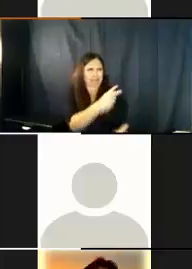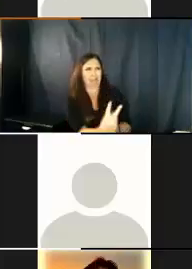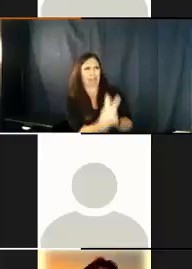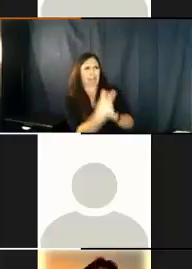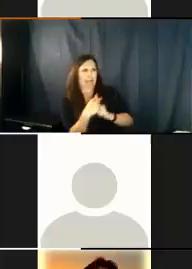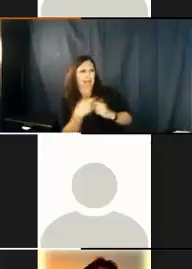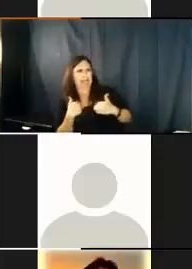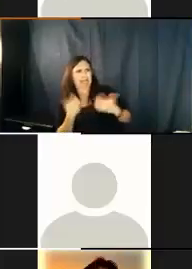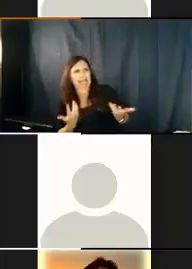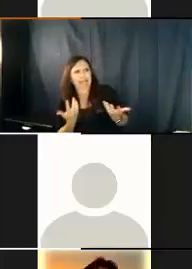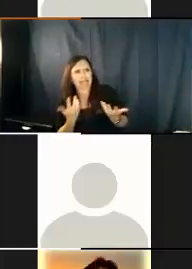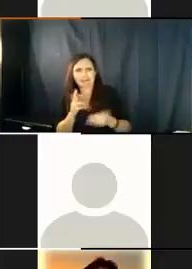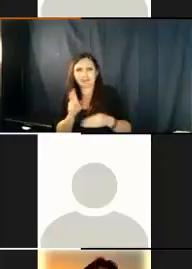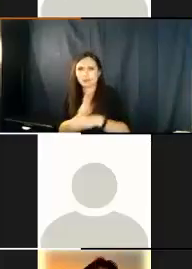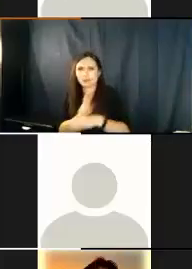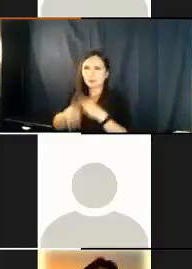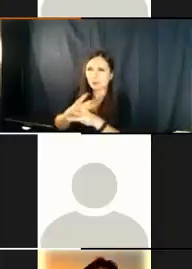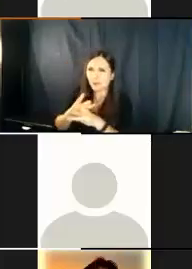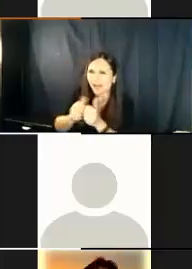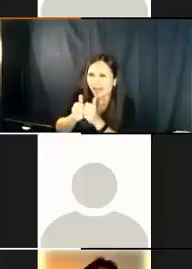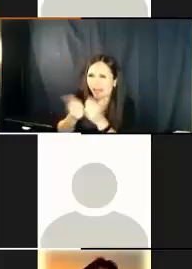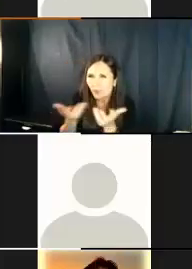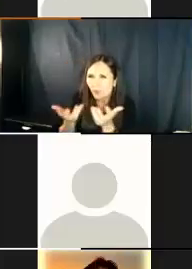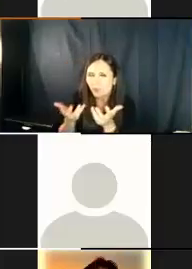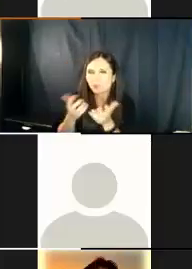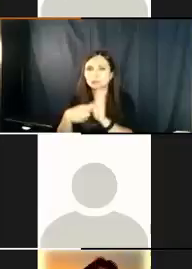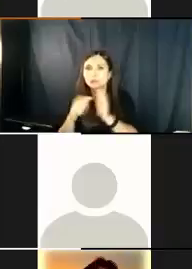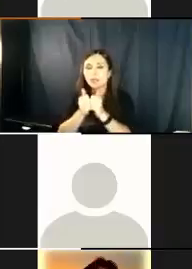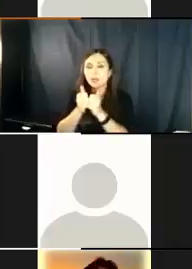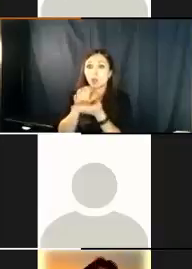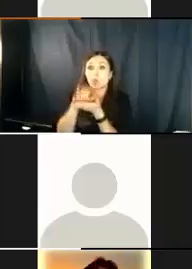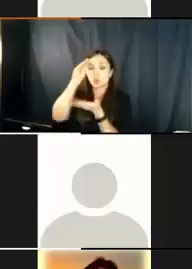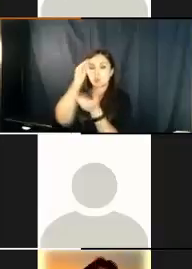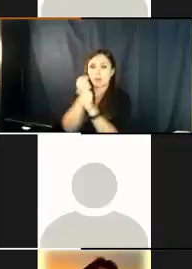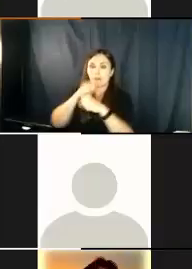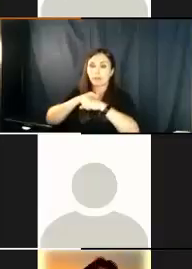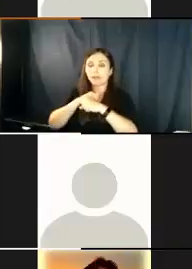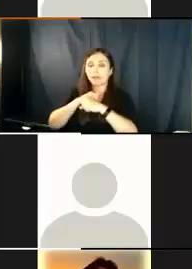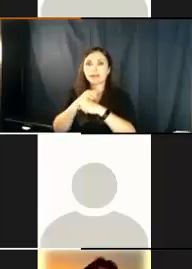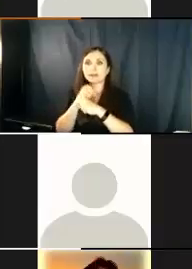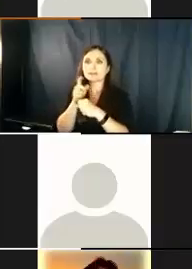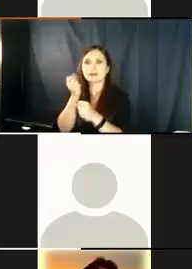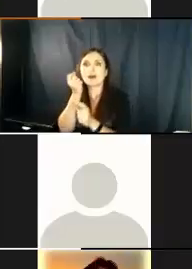So showing how learning makes sense through project-based learning. Absolutely.